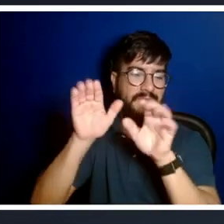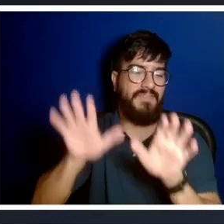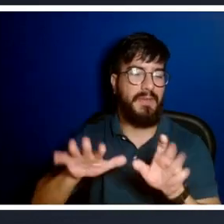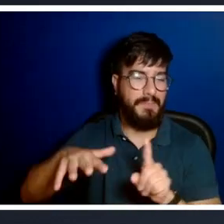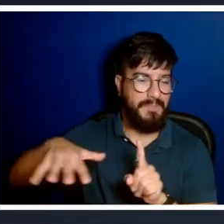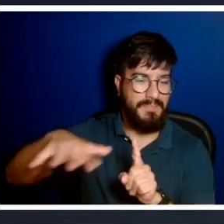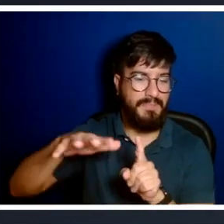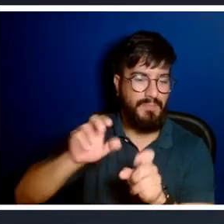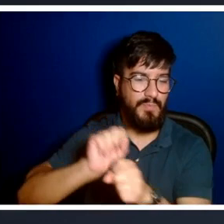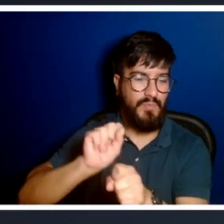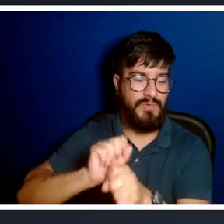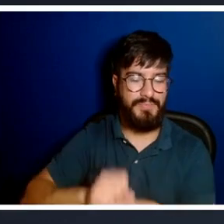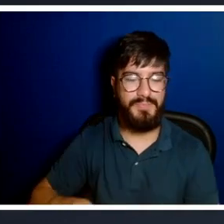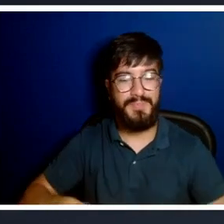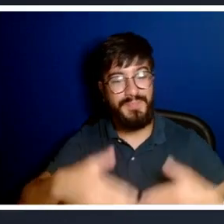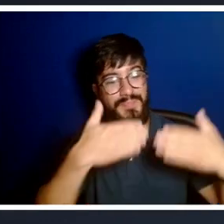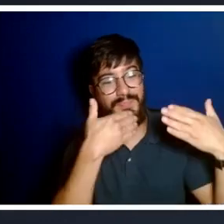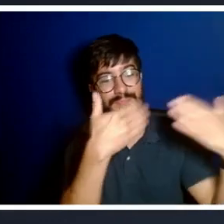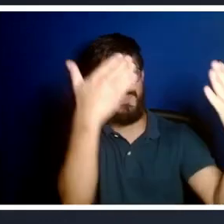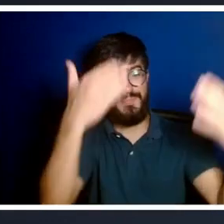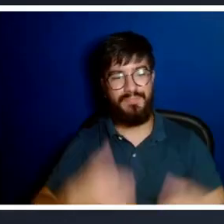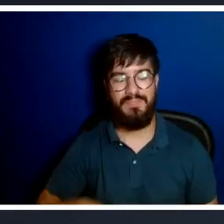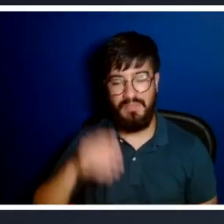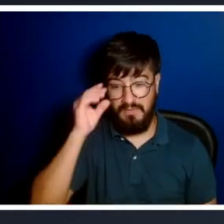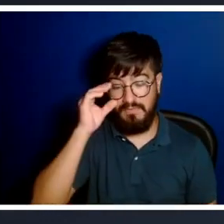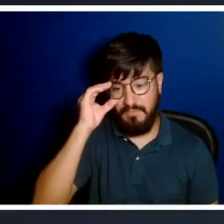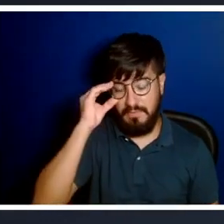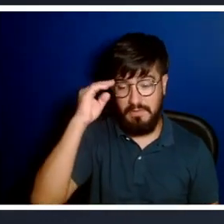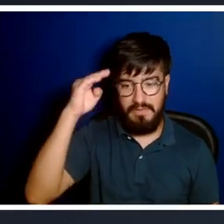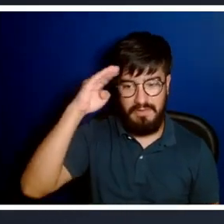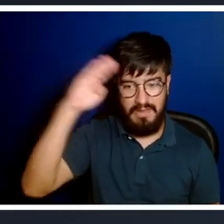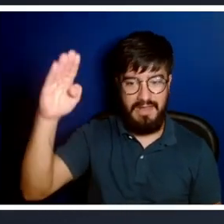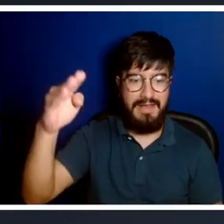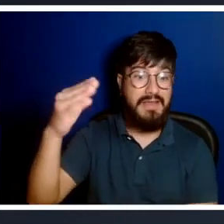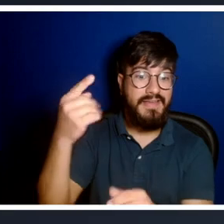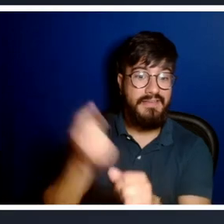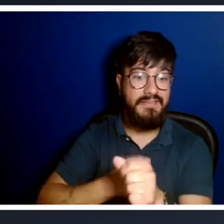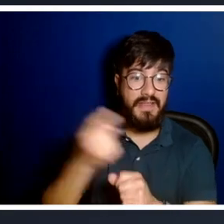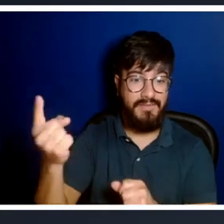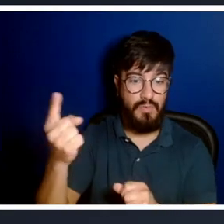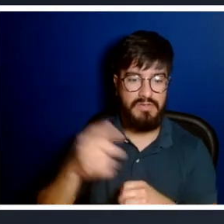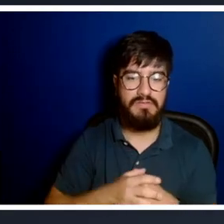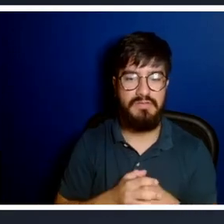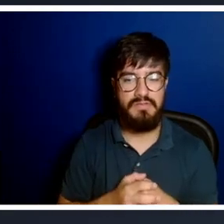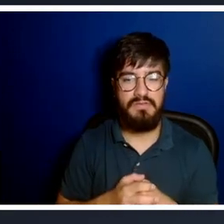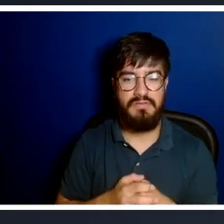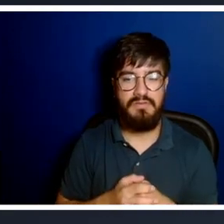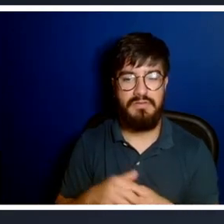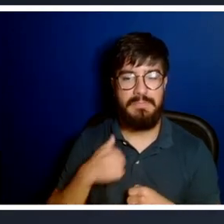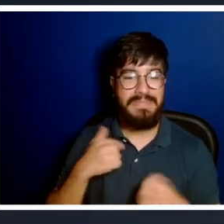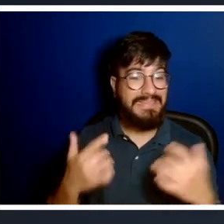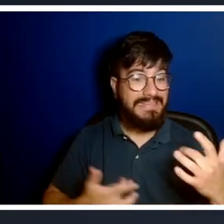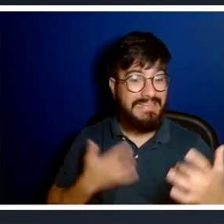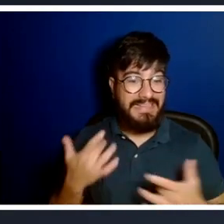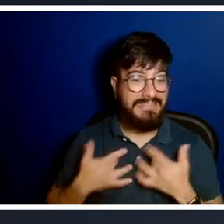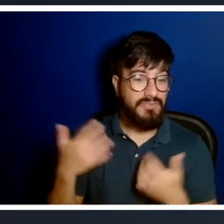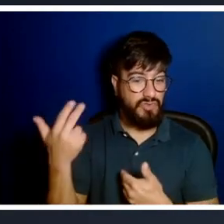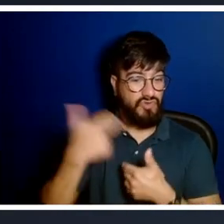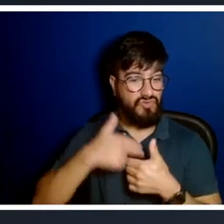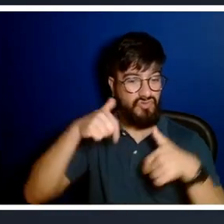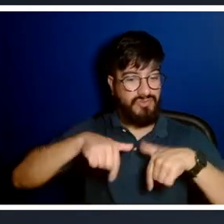Thanks, Beth. Hi, everyone. Since -- I'm excited to be part of this group and this presentation,